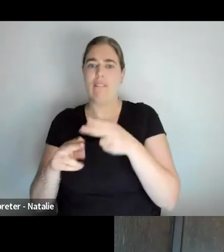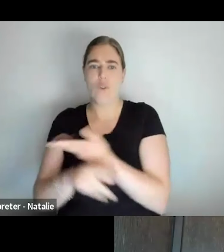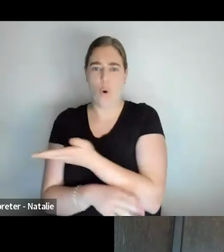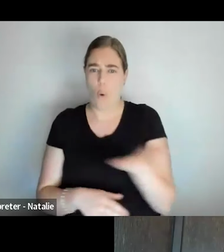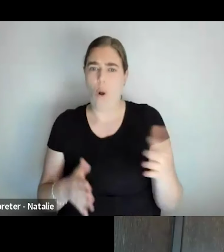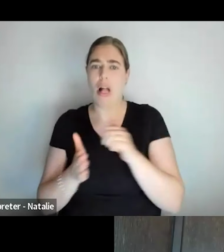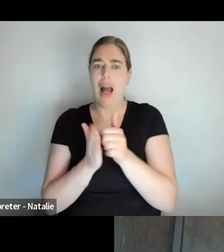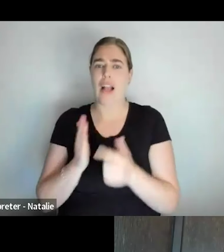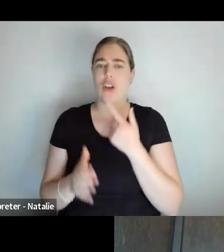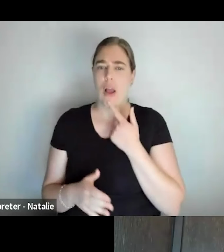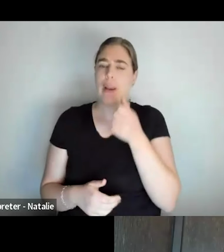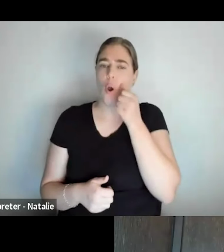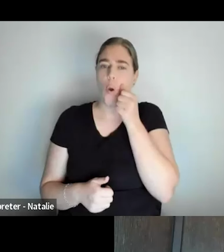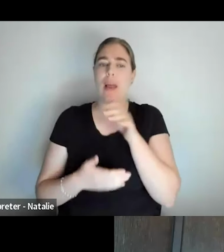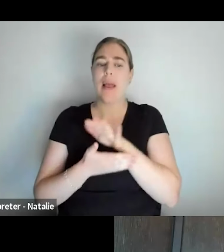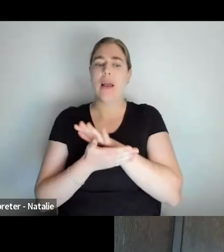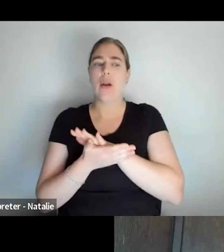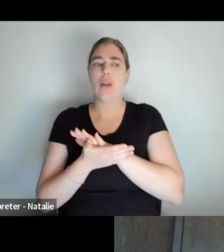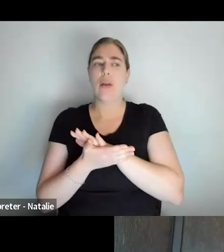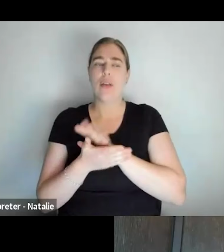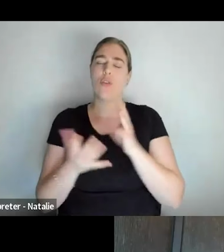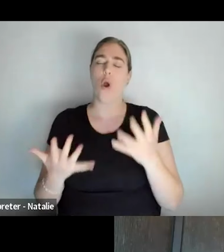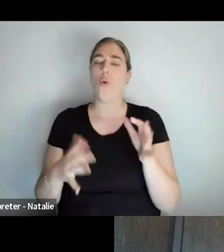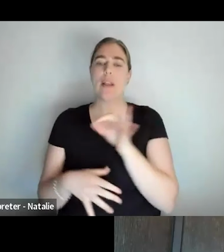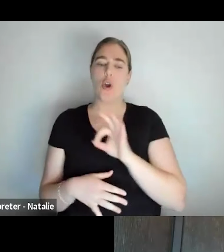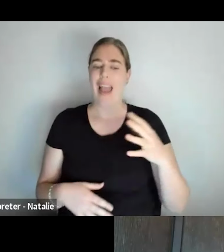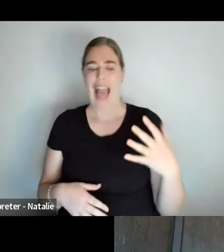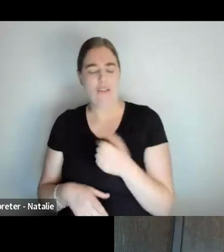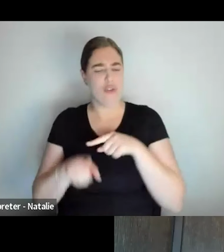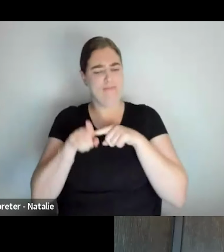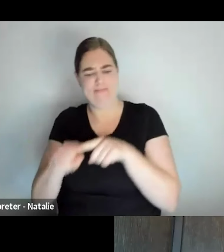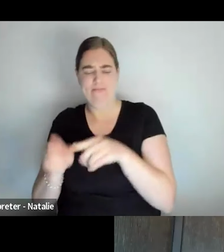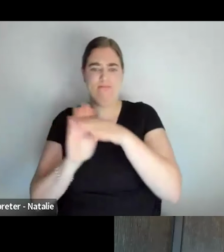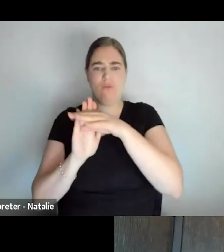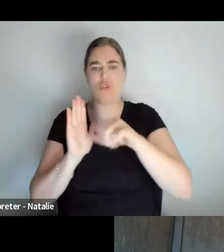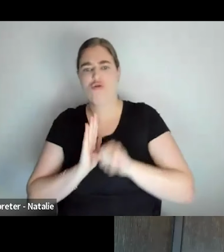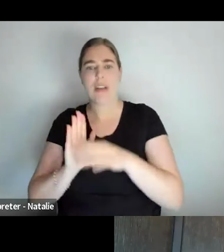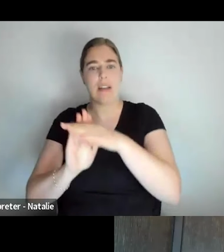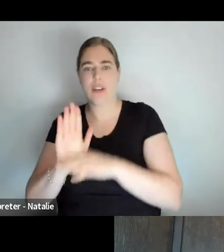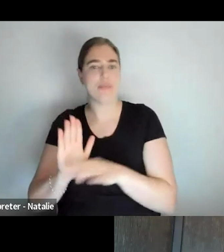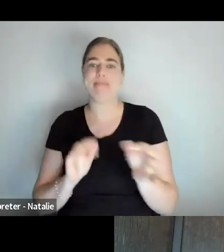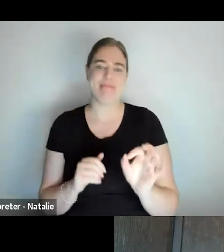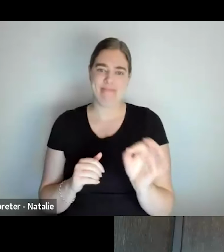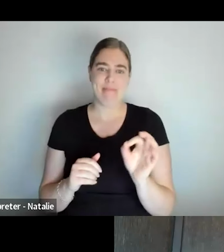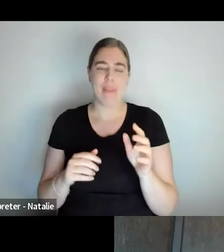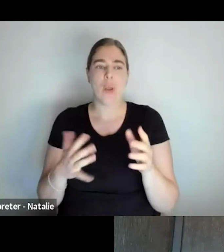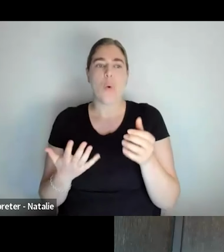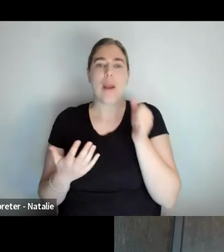is no real fixed definition that will apply to every type of project that might come in.